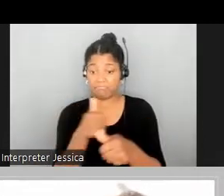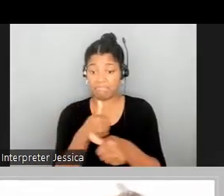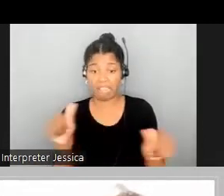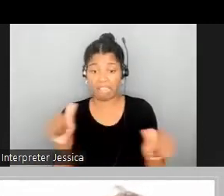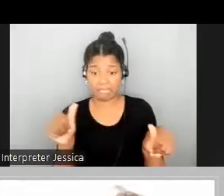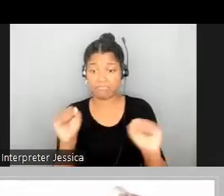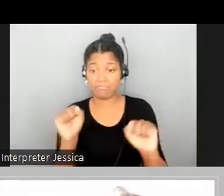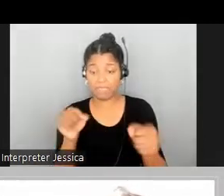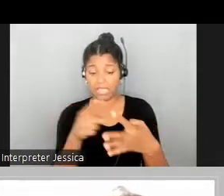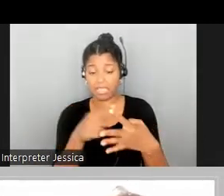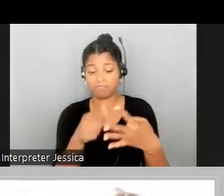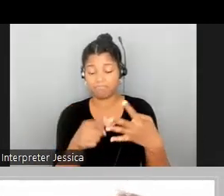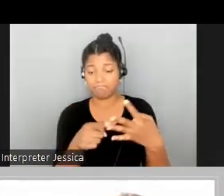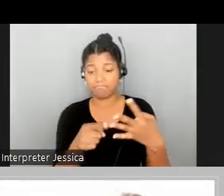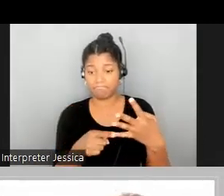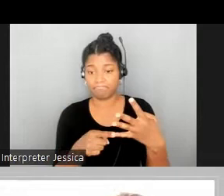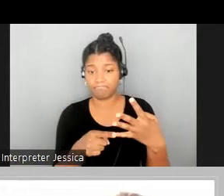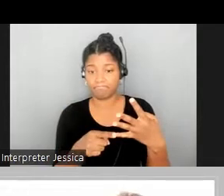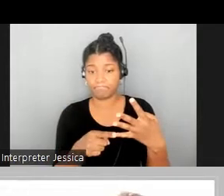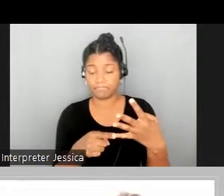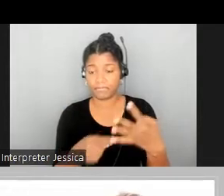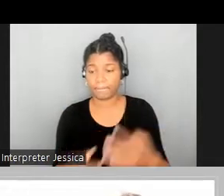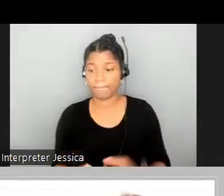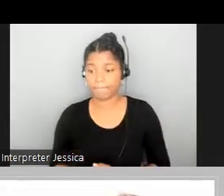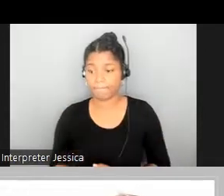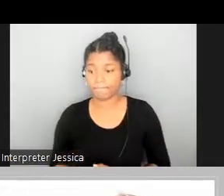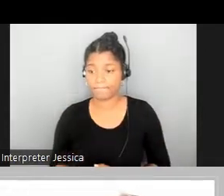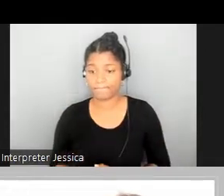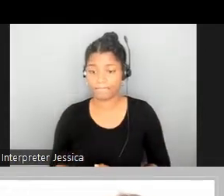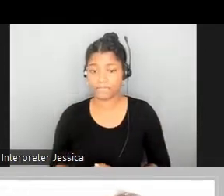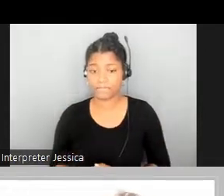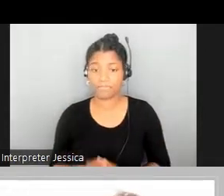transfer out of institutions at any age.